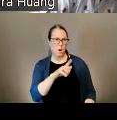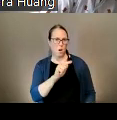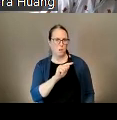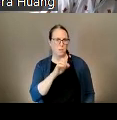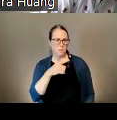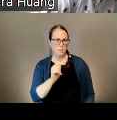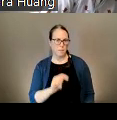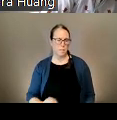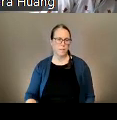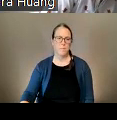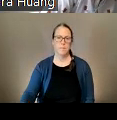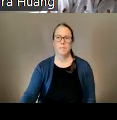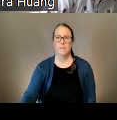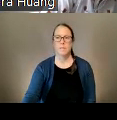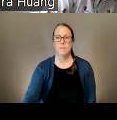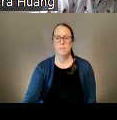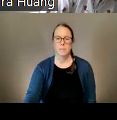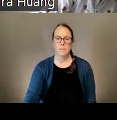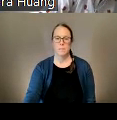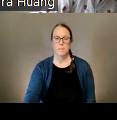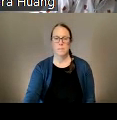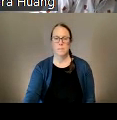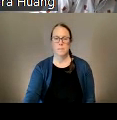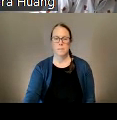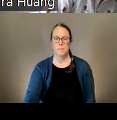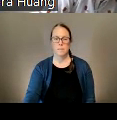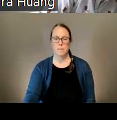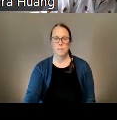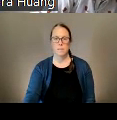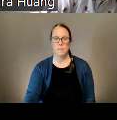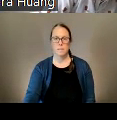Let me see if there was anything that we didn't cover. I think we did.